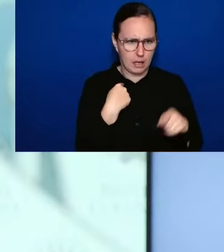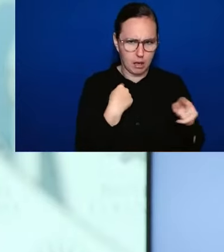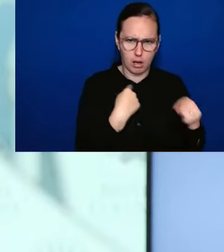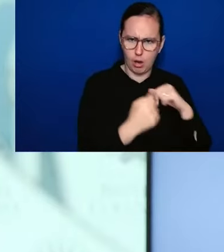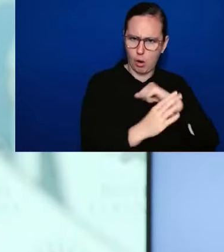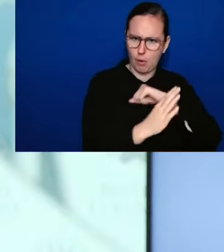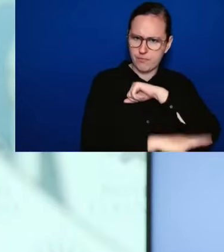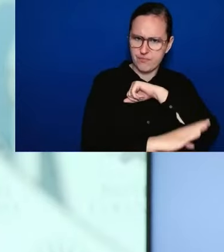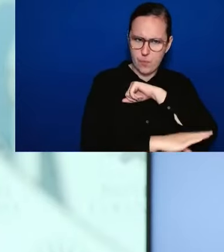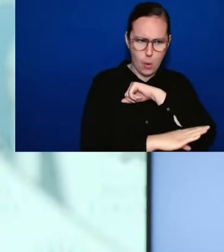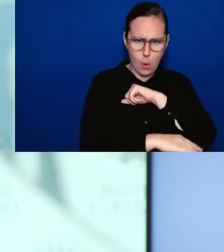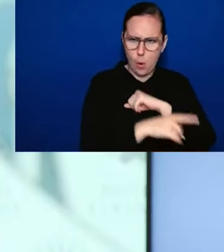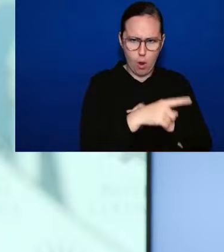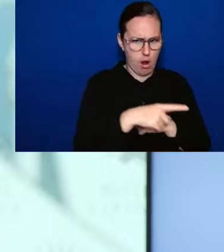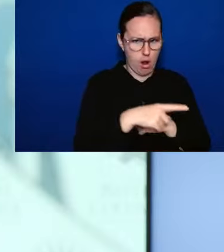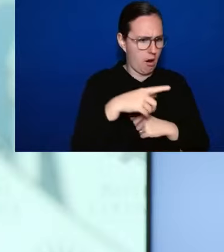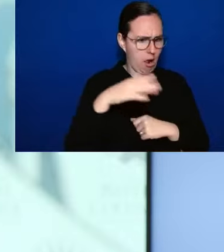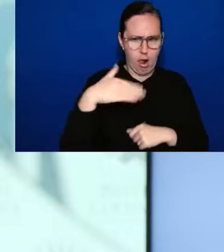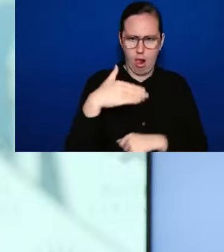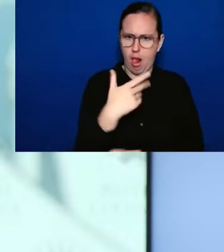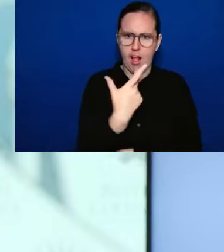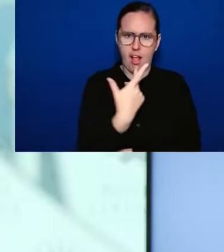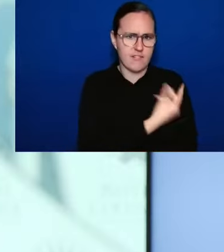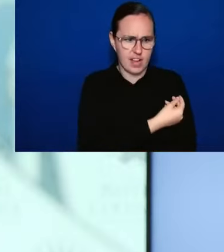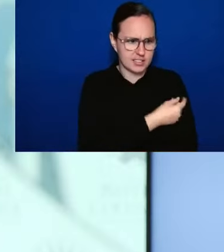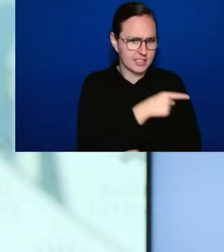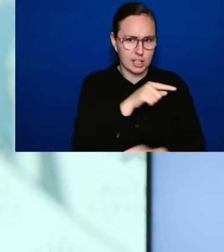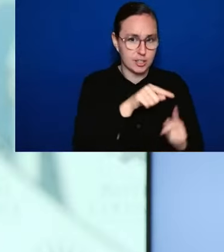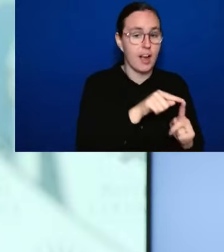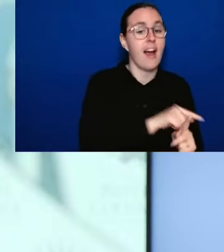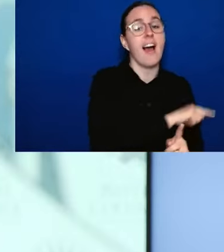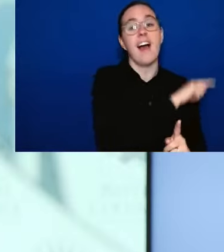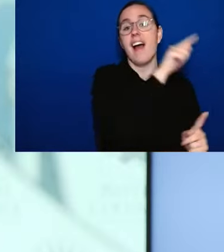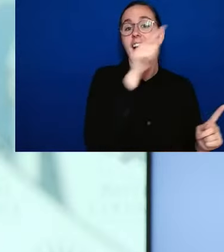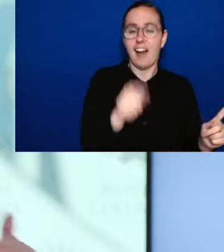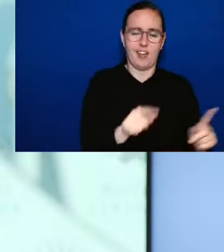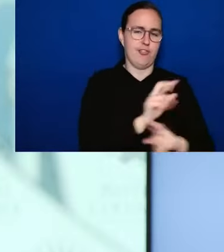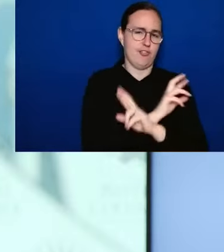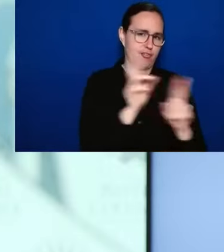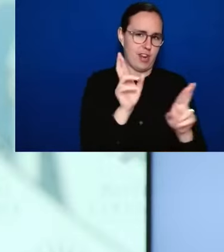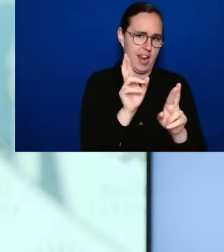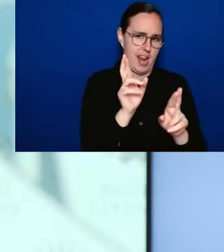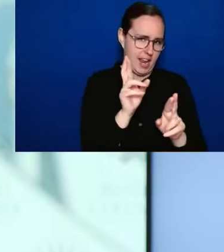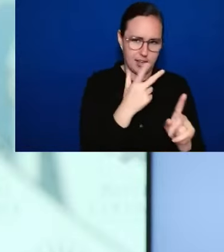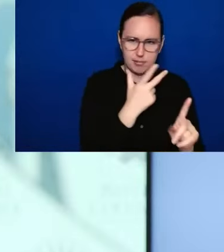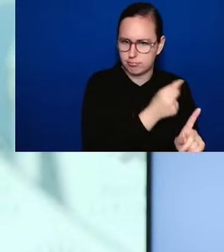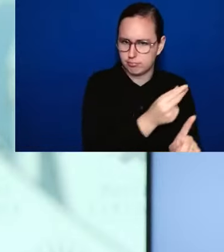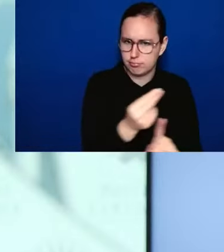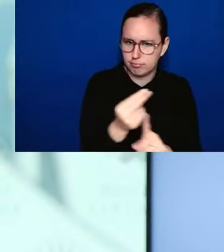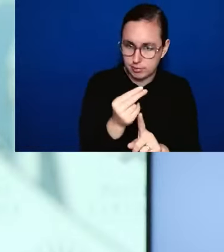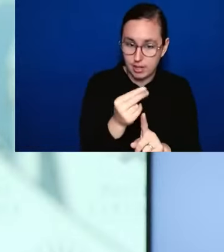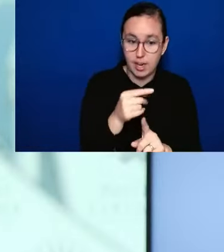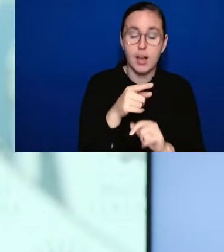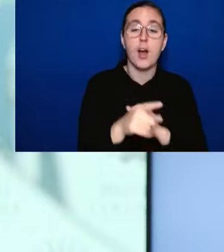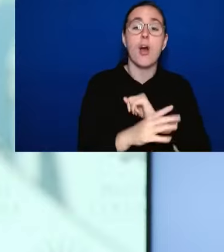person. In British Columbia. In the fall of twenty twenty one in